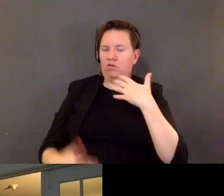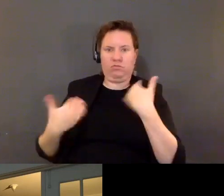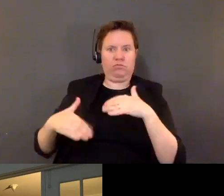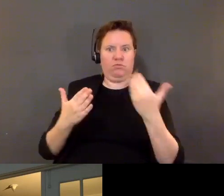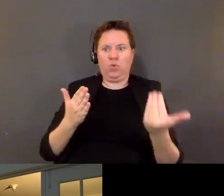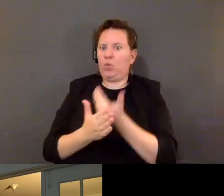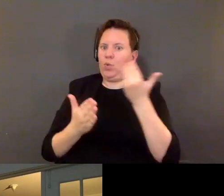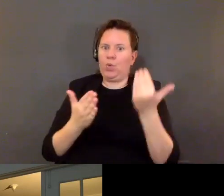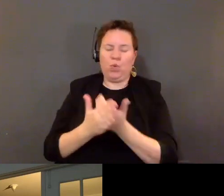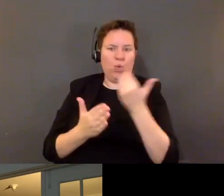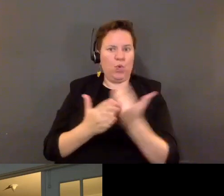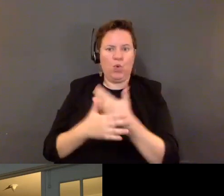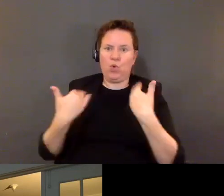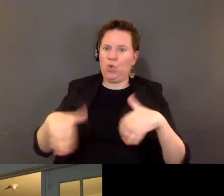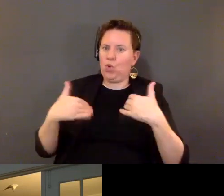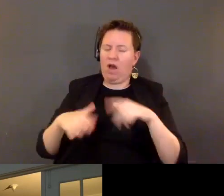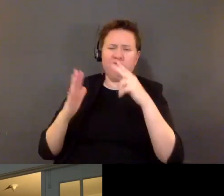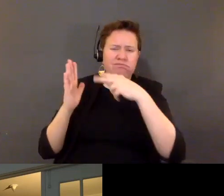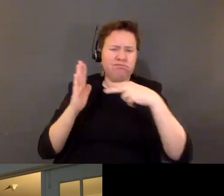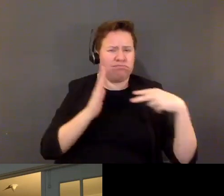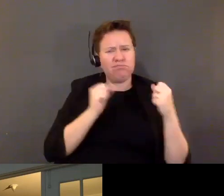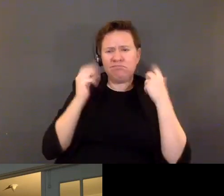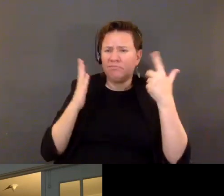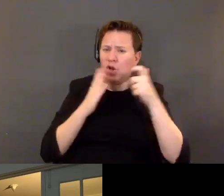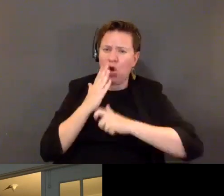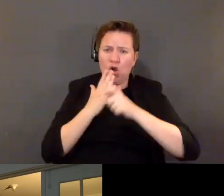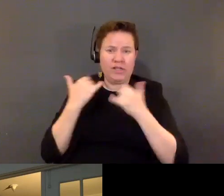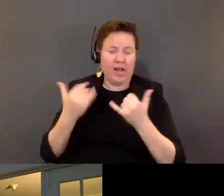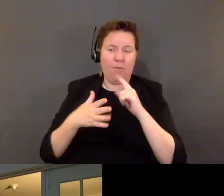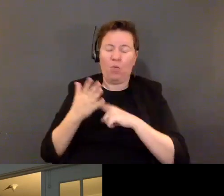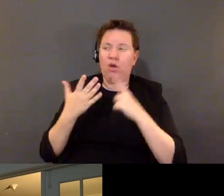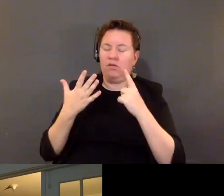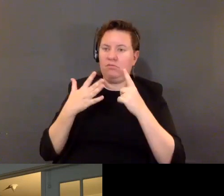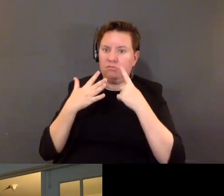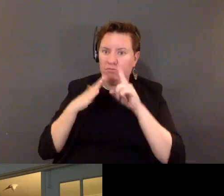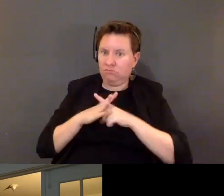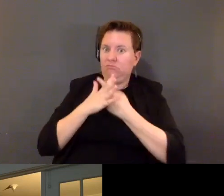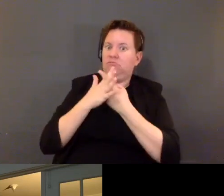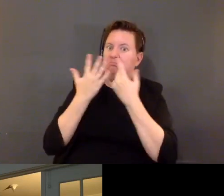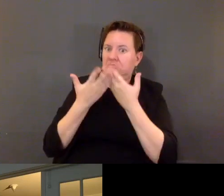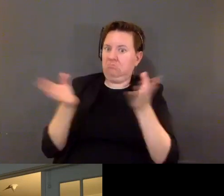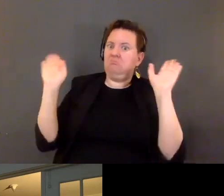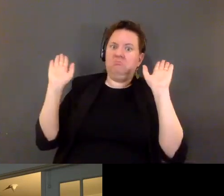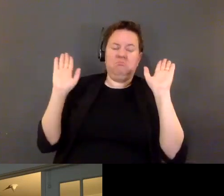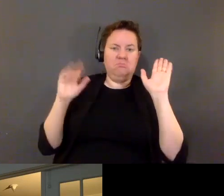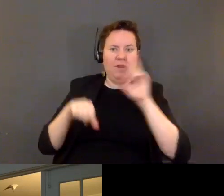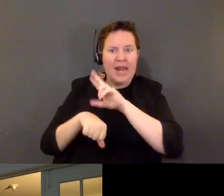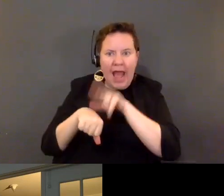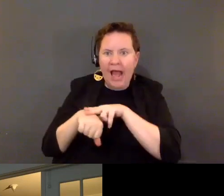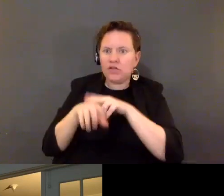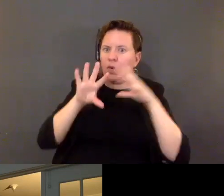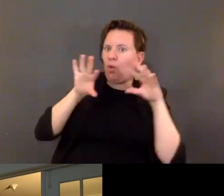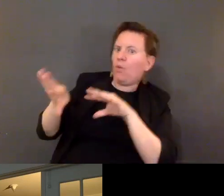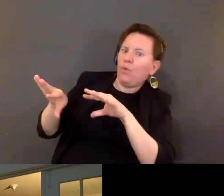read hundreds of articles now about it and what a breakthrough this was and national press and so